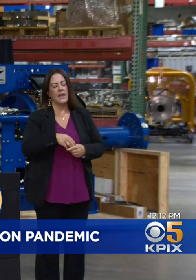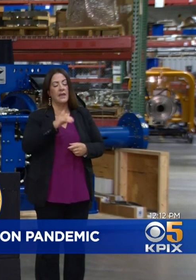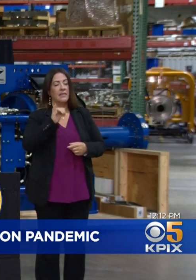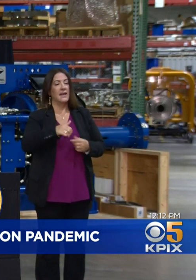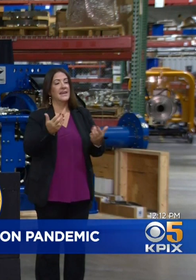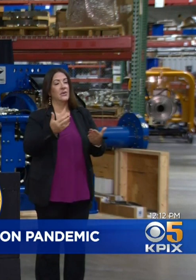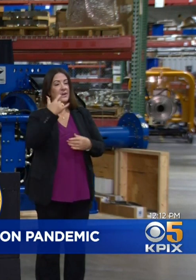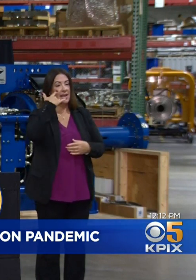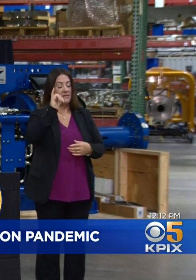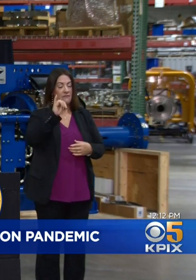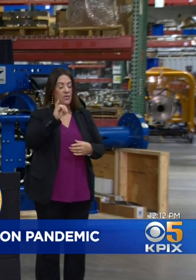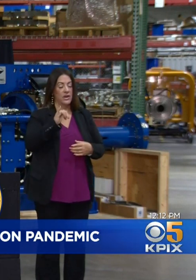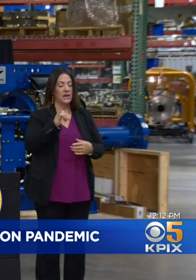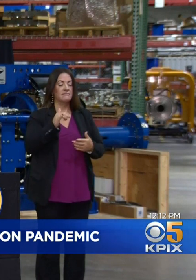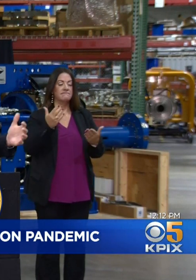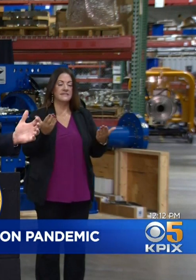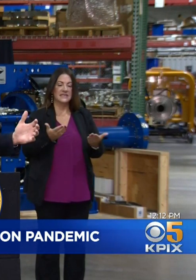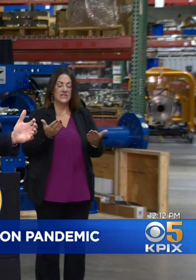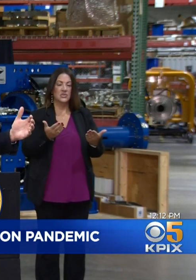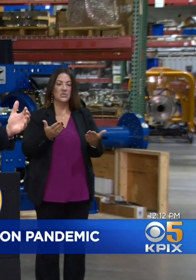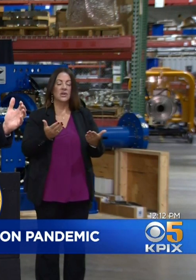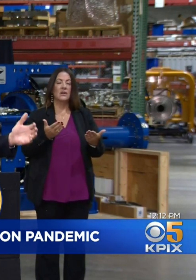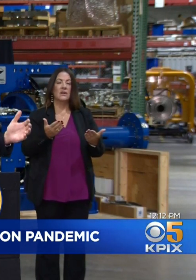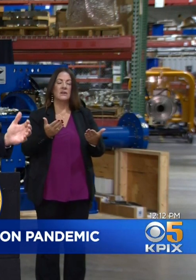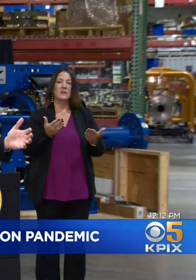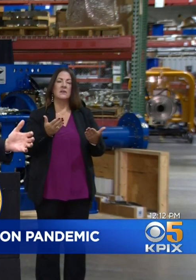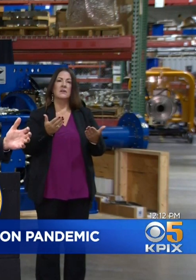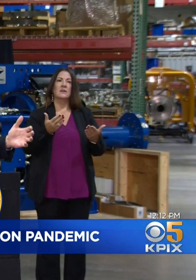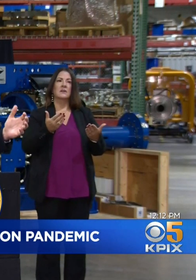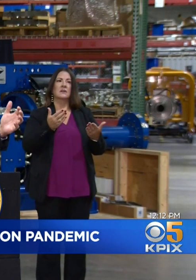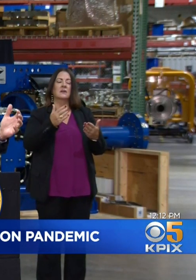DEATHS THE MOST LAGGING OF INDICATORS AS IT RELATES TO THIS PANDEMIC.